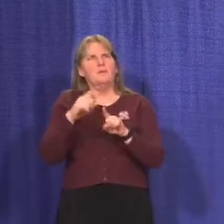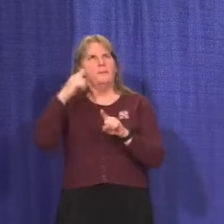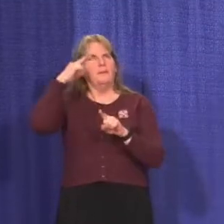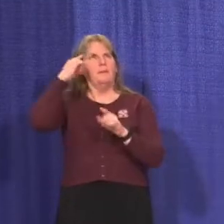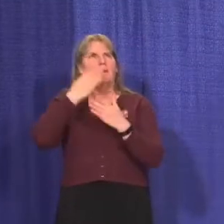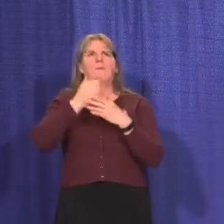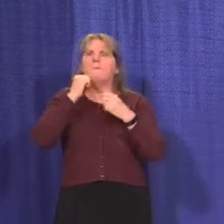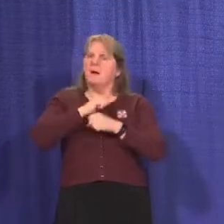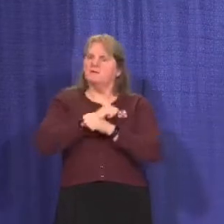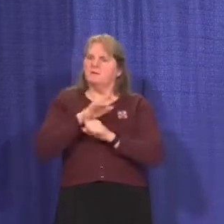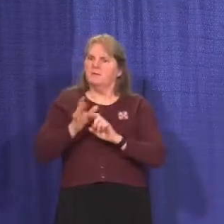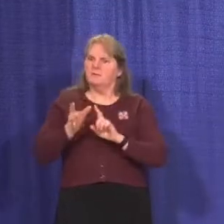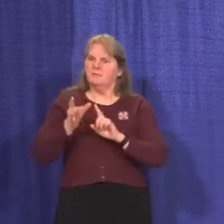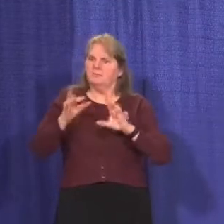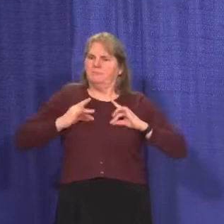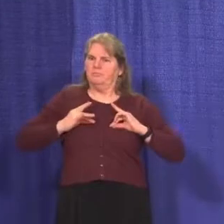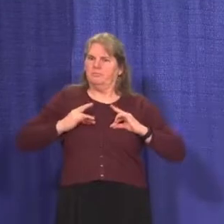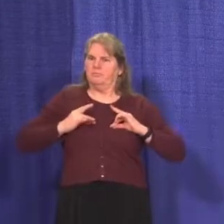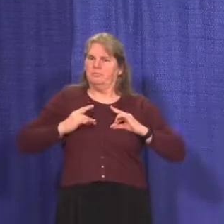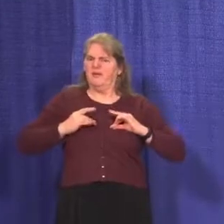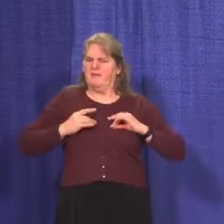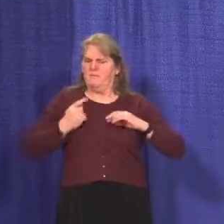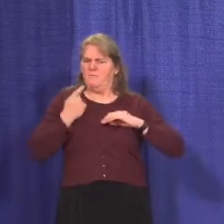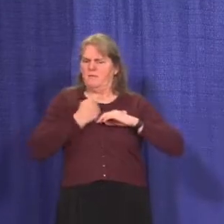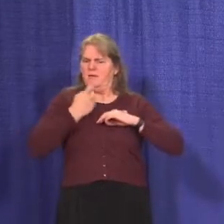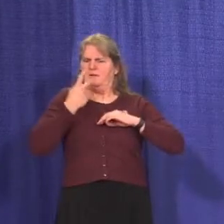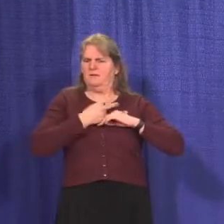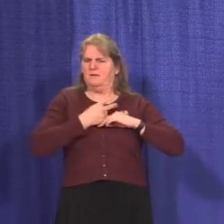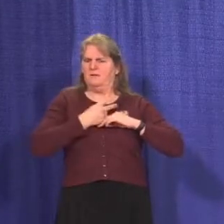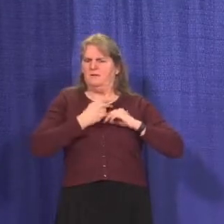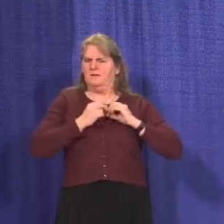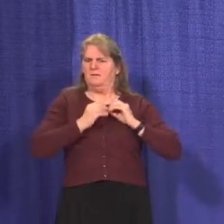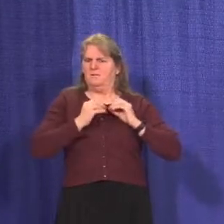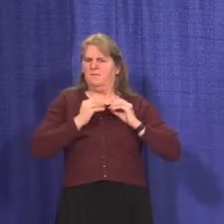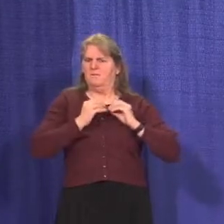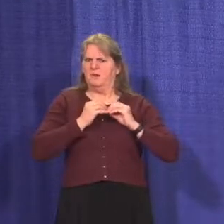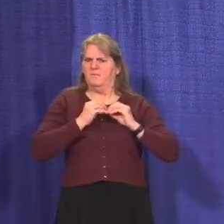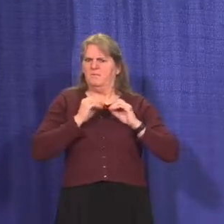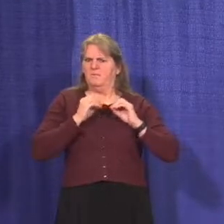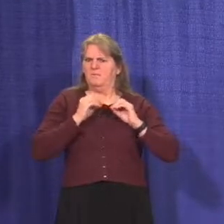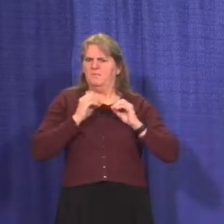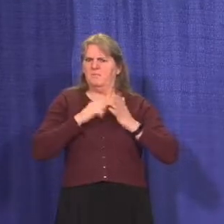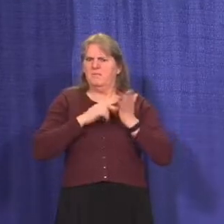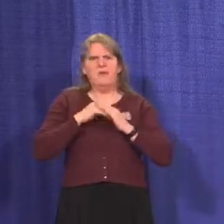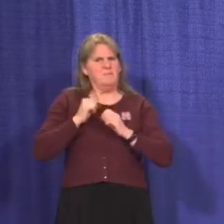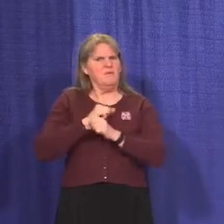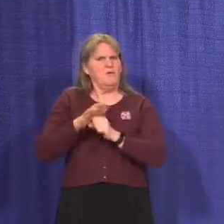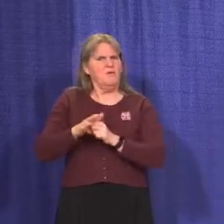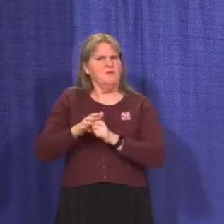day consider whether you might have COVID infection, call 811 or talk to your healthcare